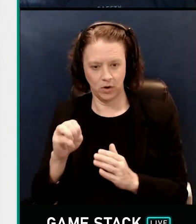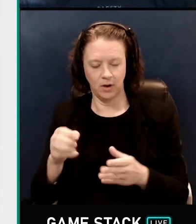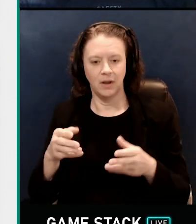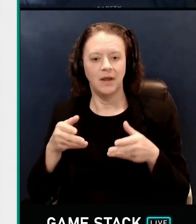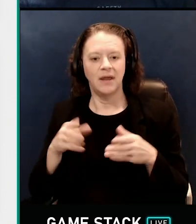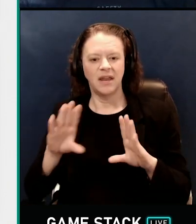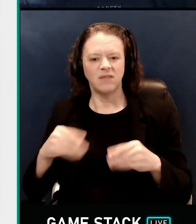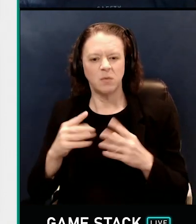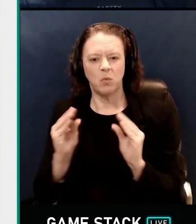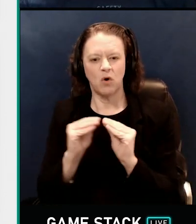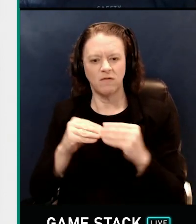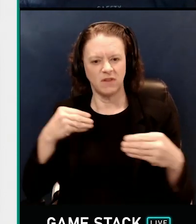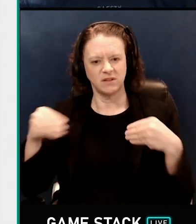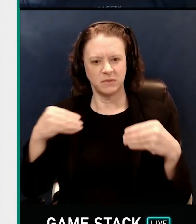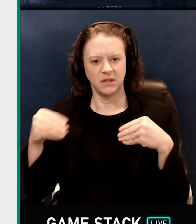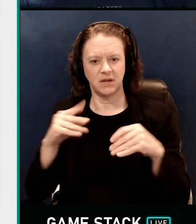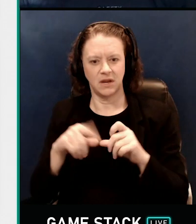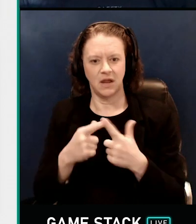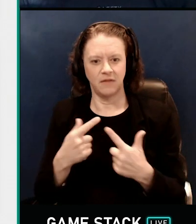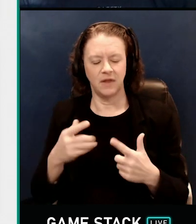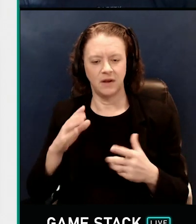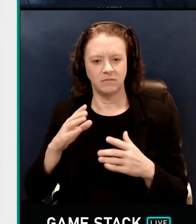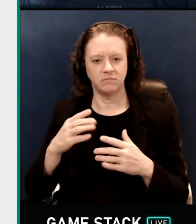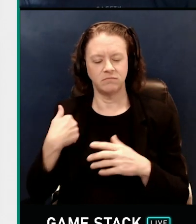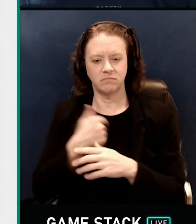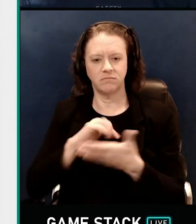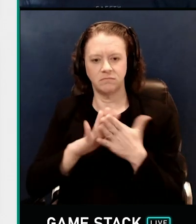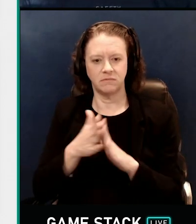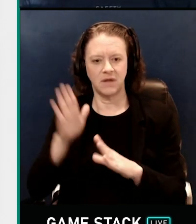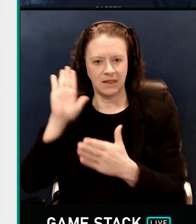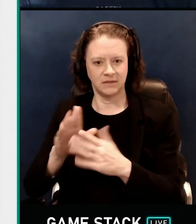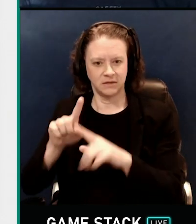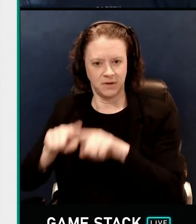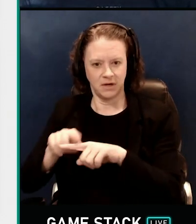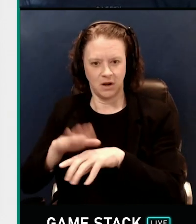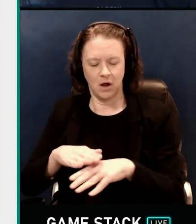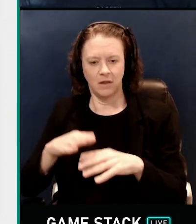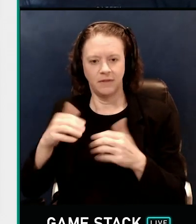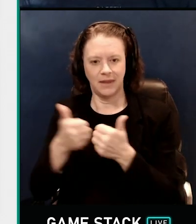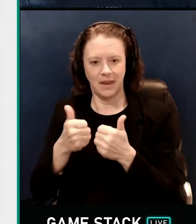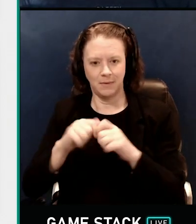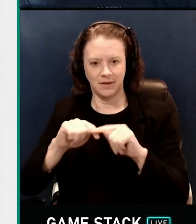us less dependent on the game teams development cycle. But it's also important to fall out.